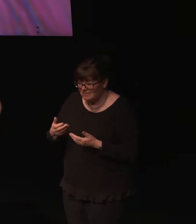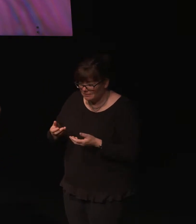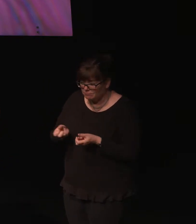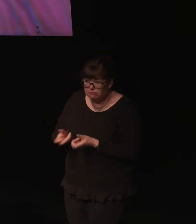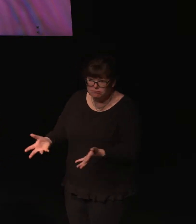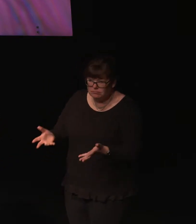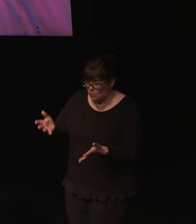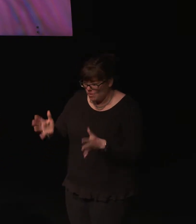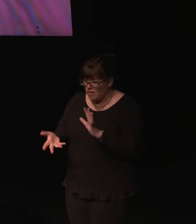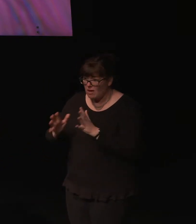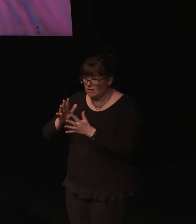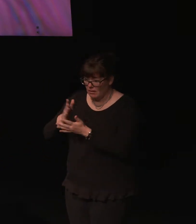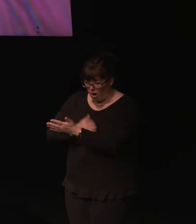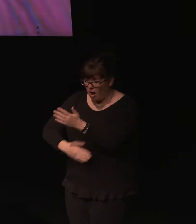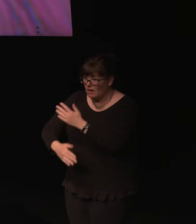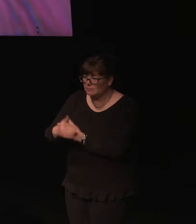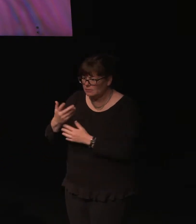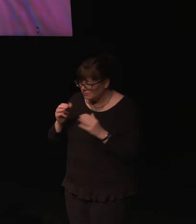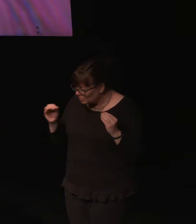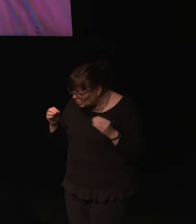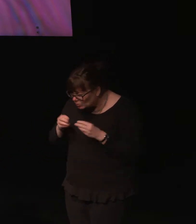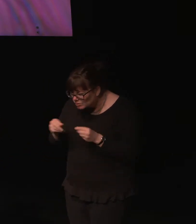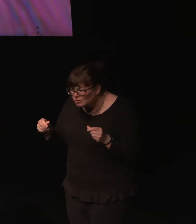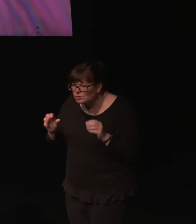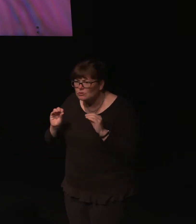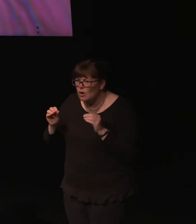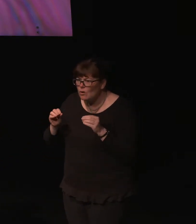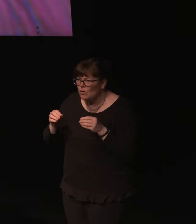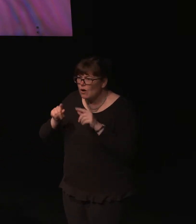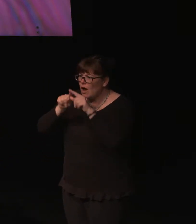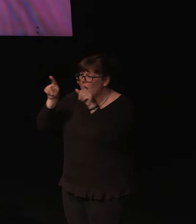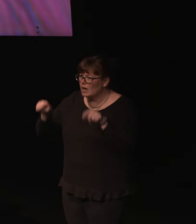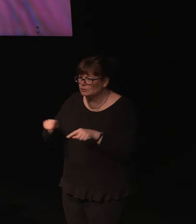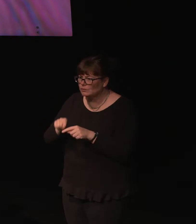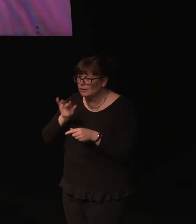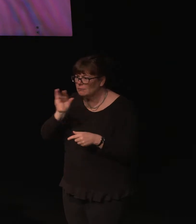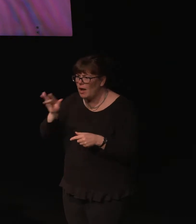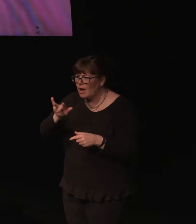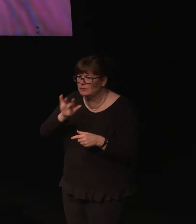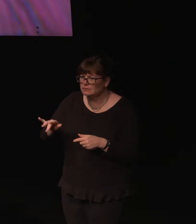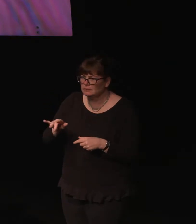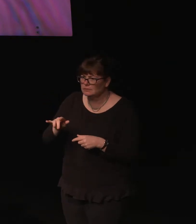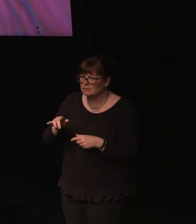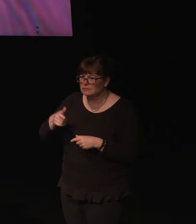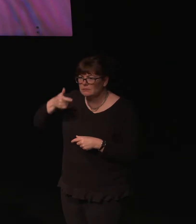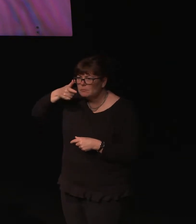Why isn't there a solution for that? Why aren't there on-screen buttons? Why isn't there Bluetooth key controls, things like that?